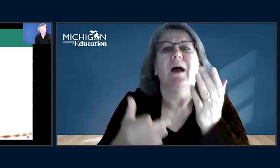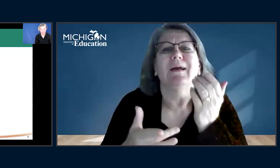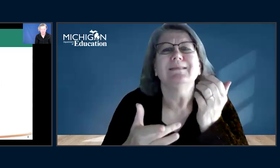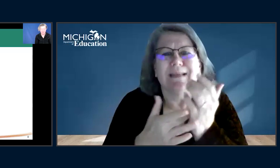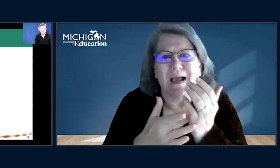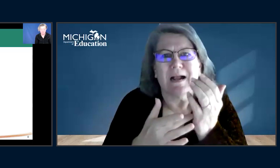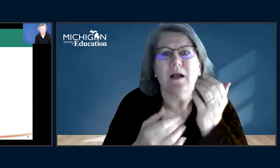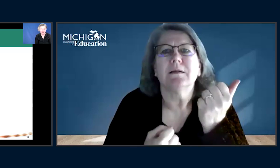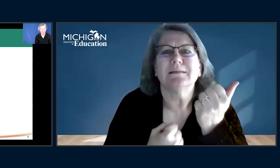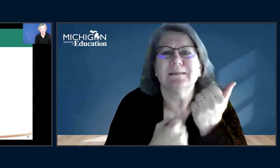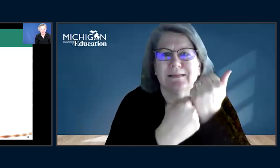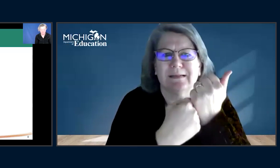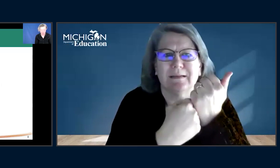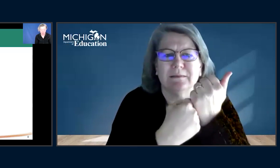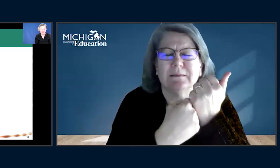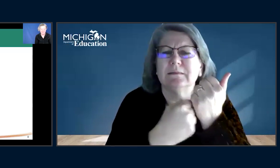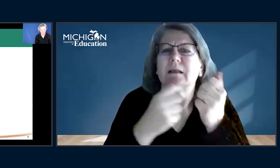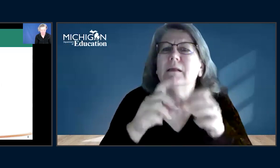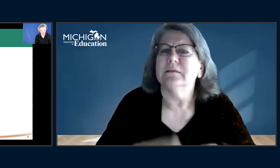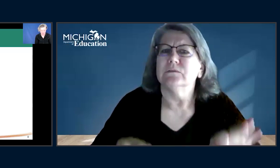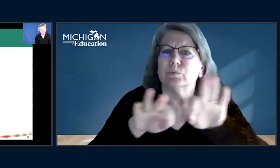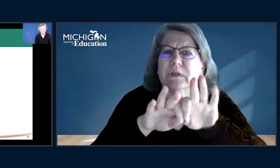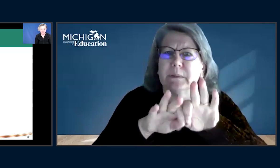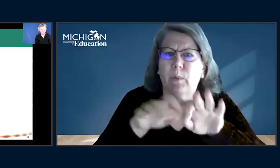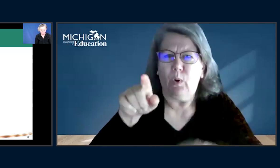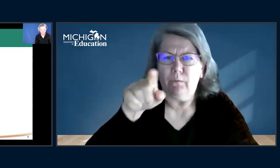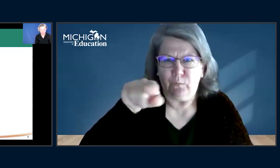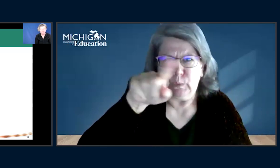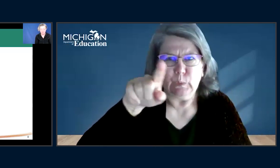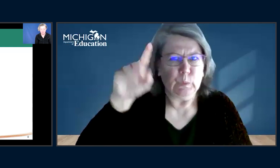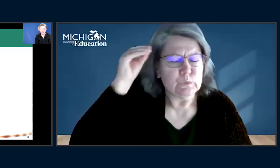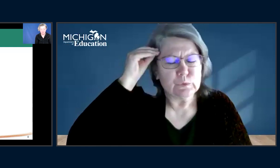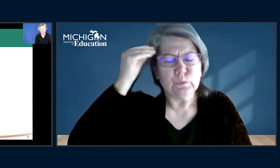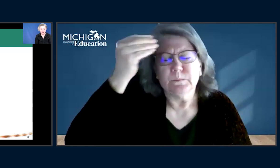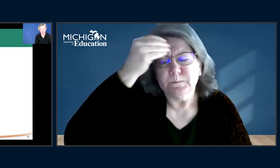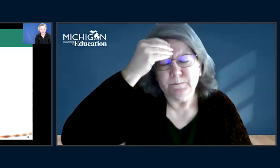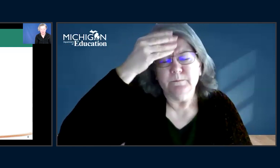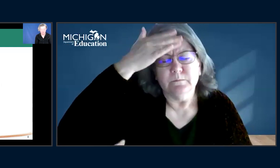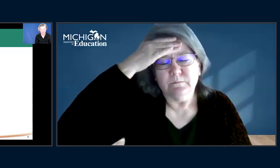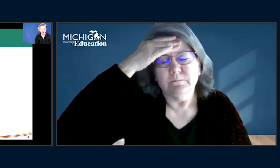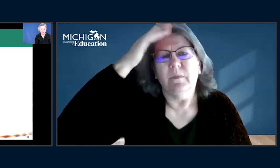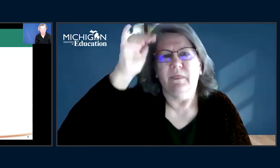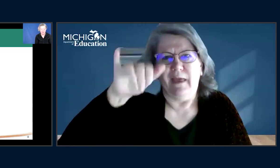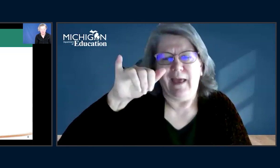of course, and we provide technical assistance. So, it's really critical for all of you out there